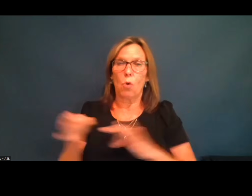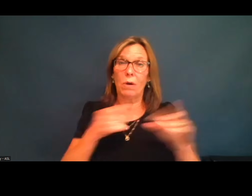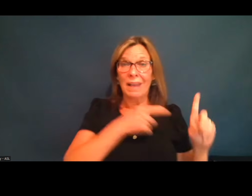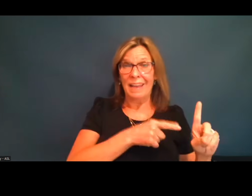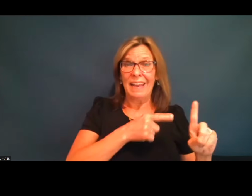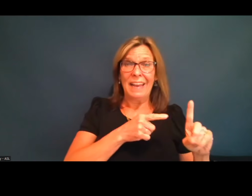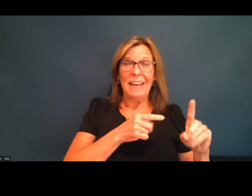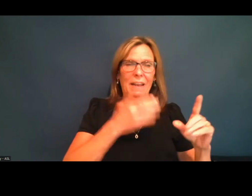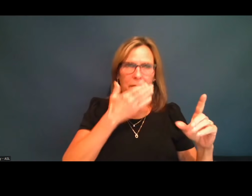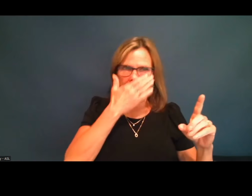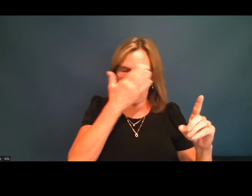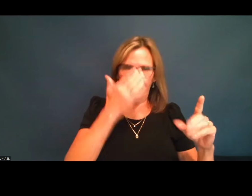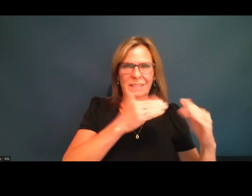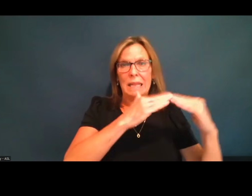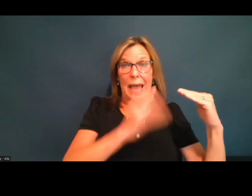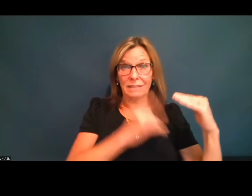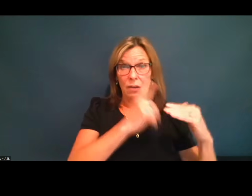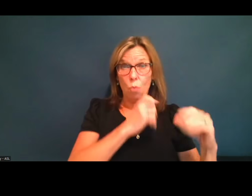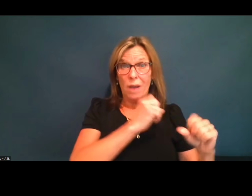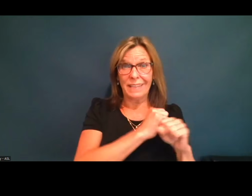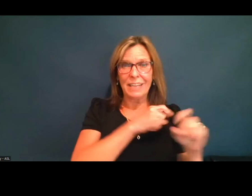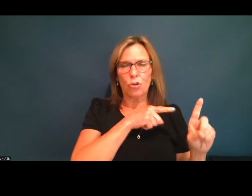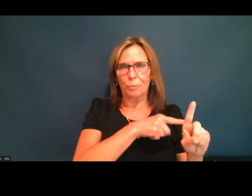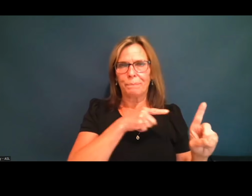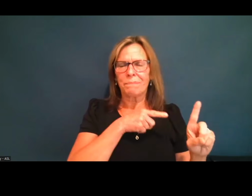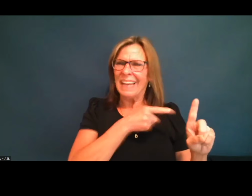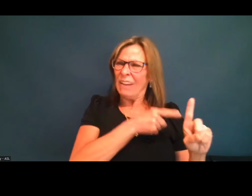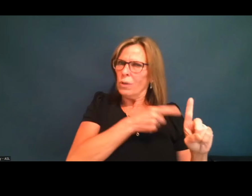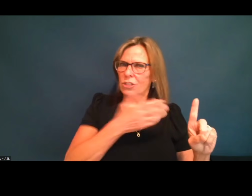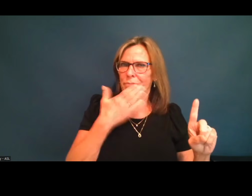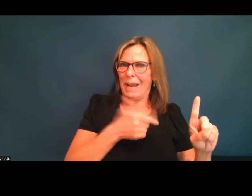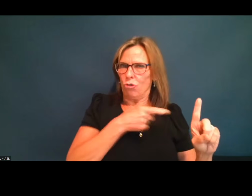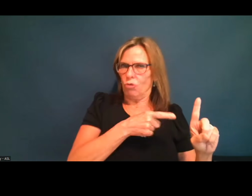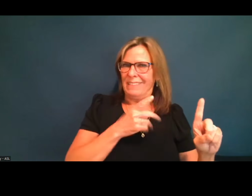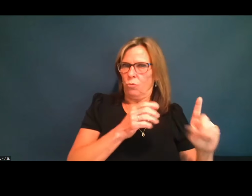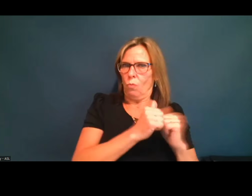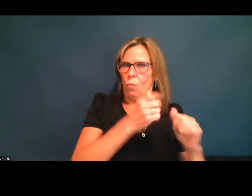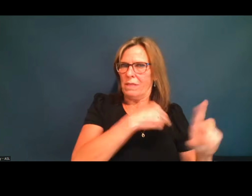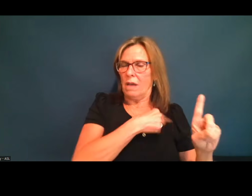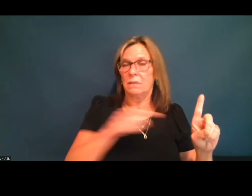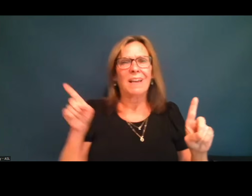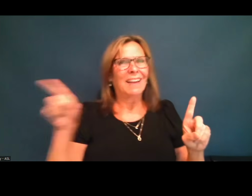have a lawyer, I know people go pro se, and that is a way to do it, and lawyers cost money,